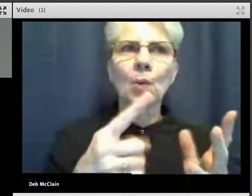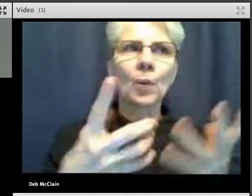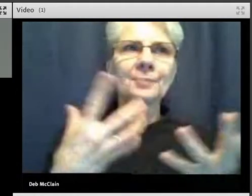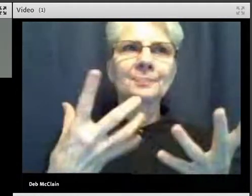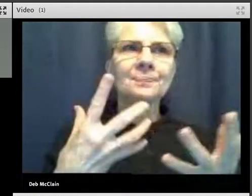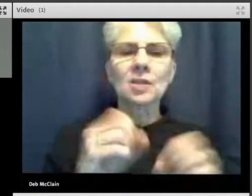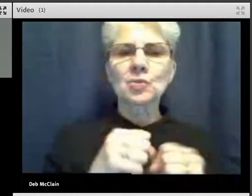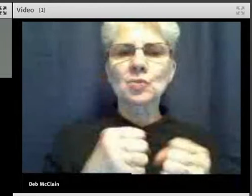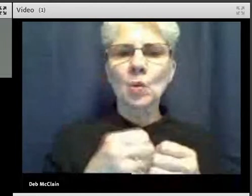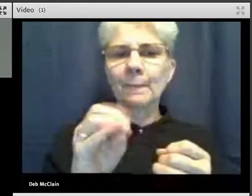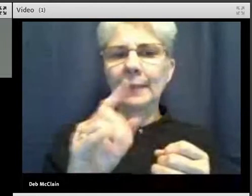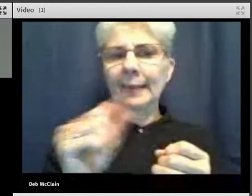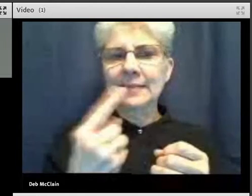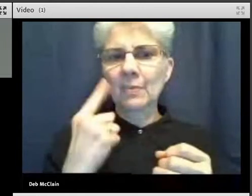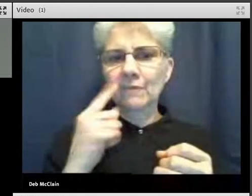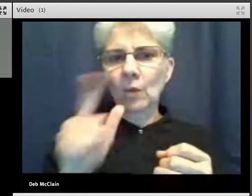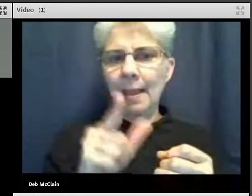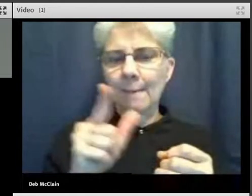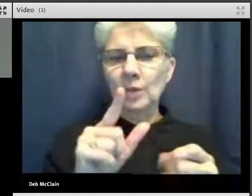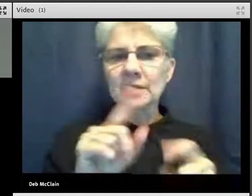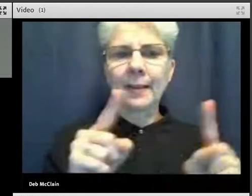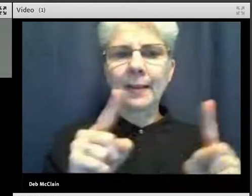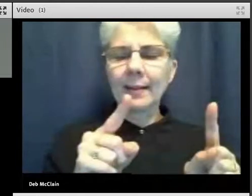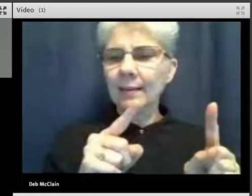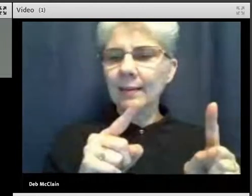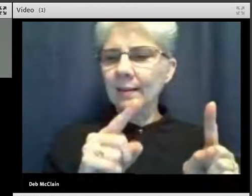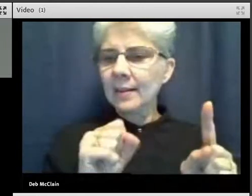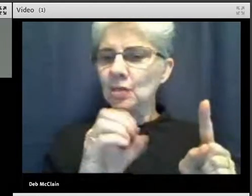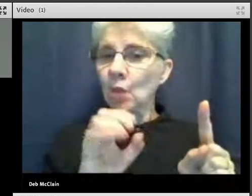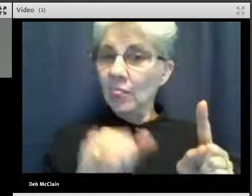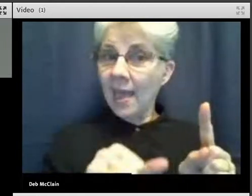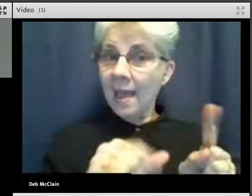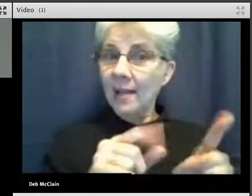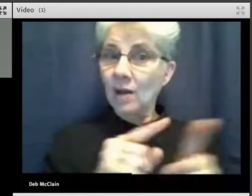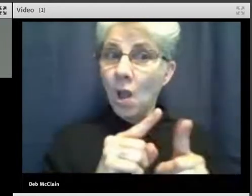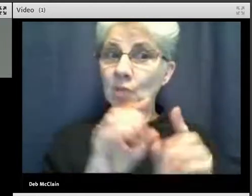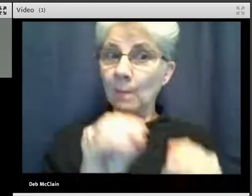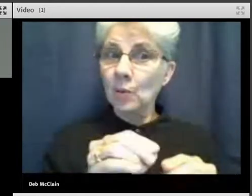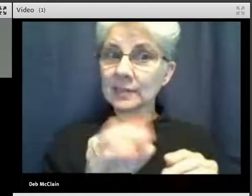just like reading for social media, something for libraries.